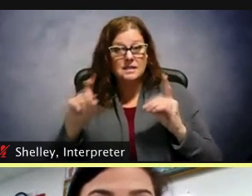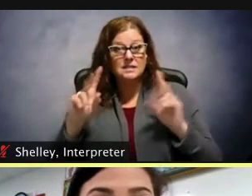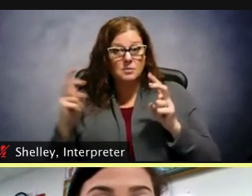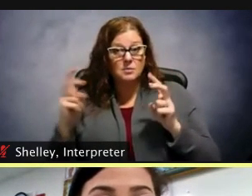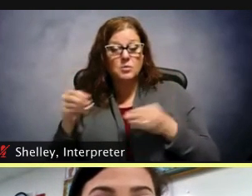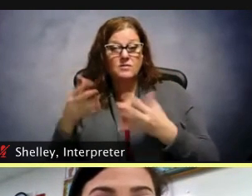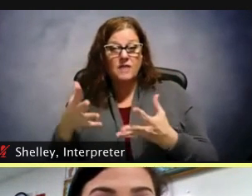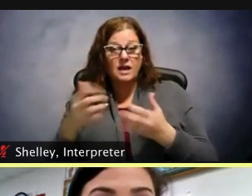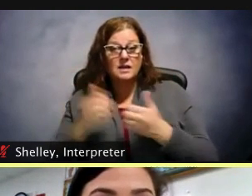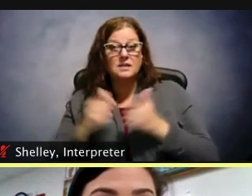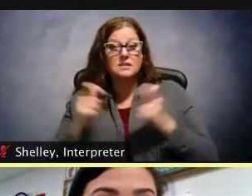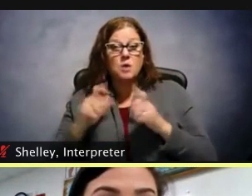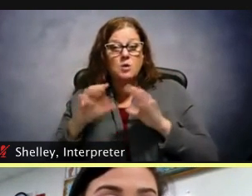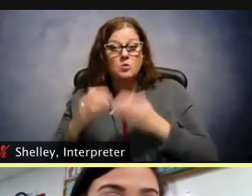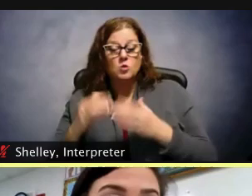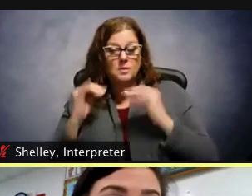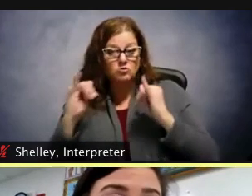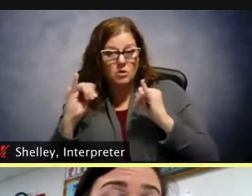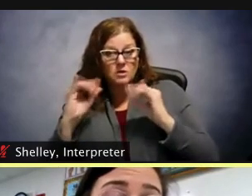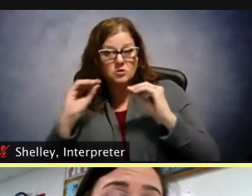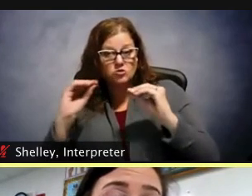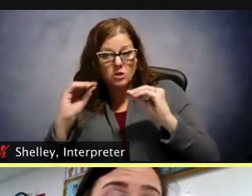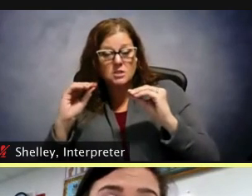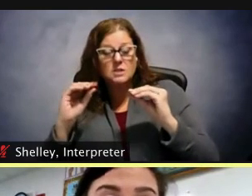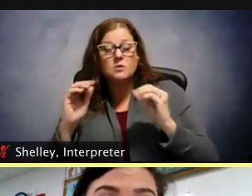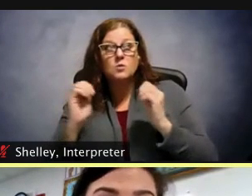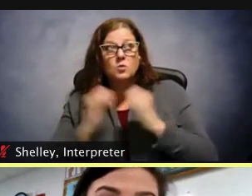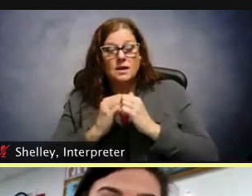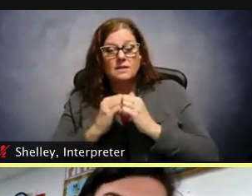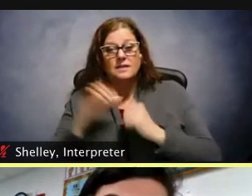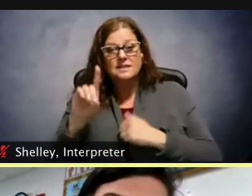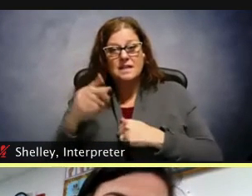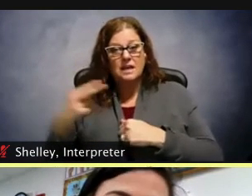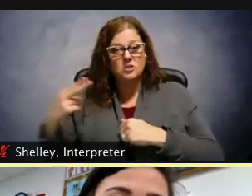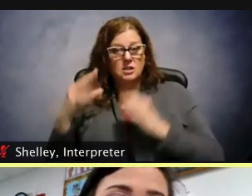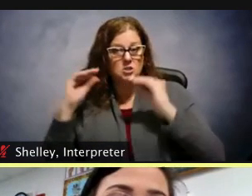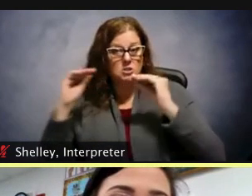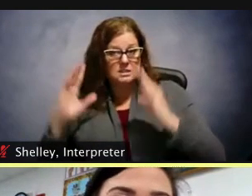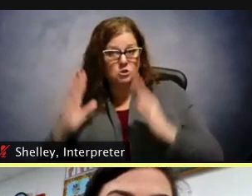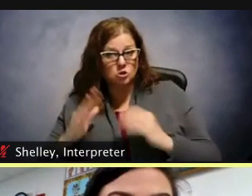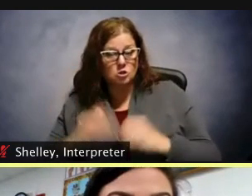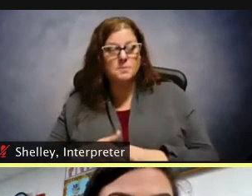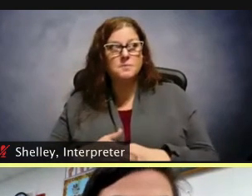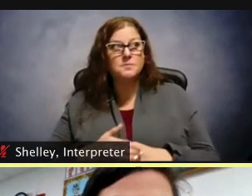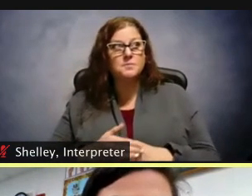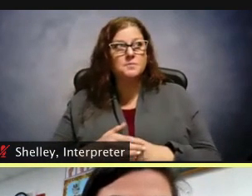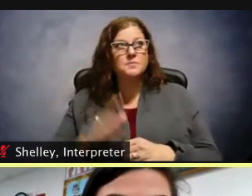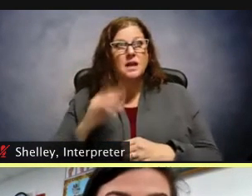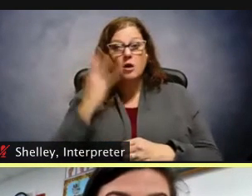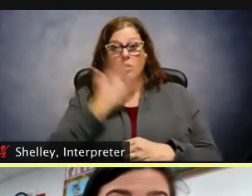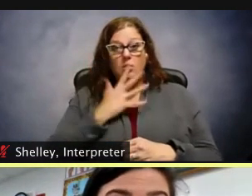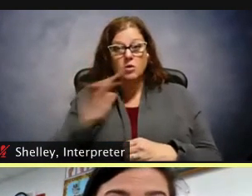in small group instruction with a DHH teacher. So, what that kind of looked like is that we had